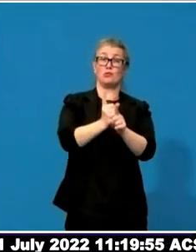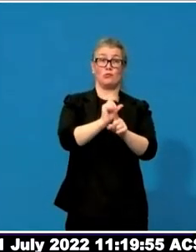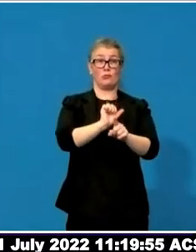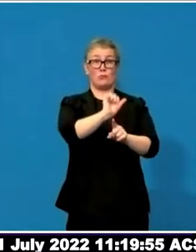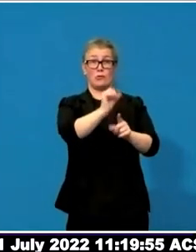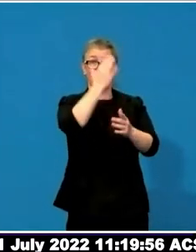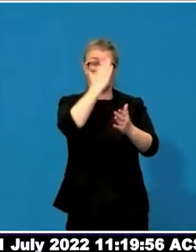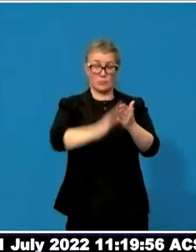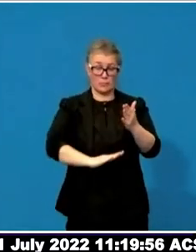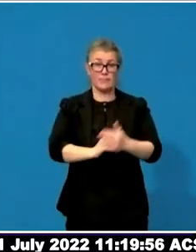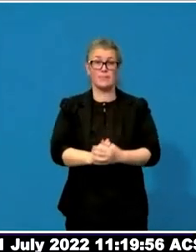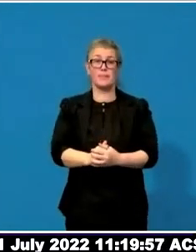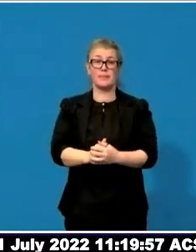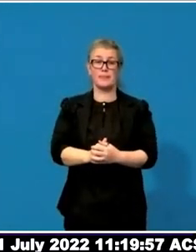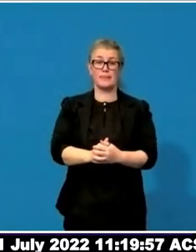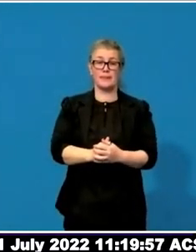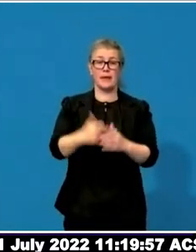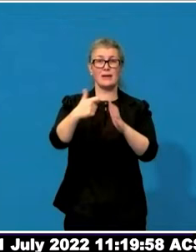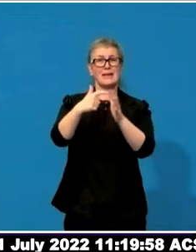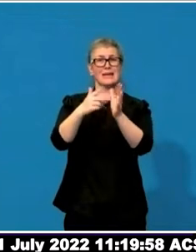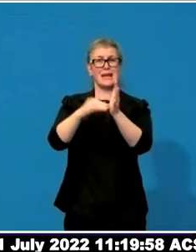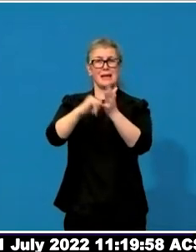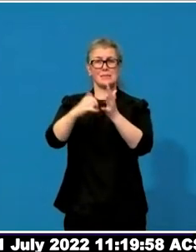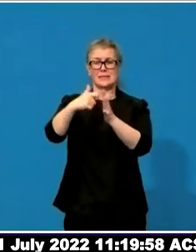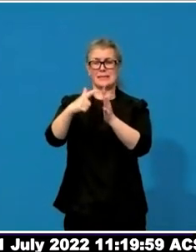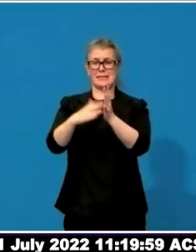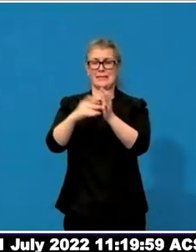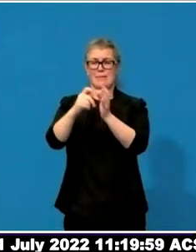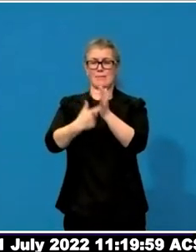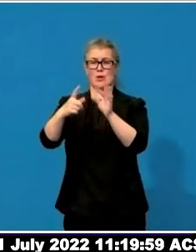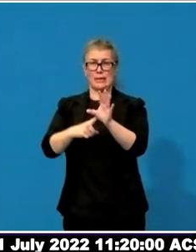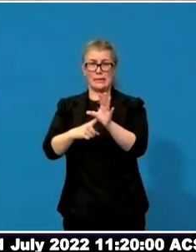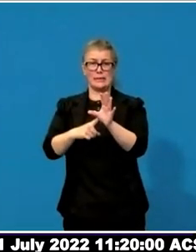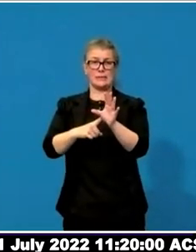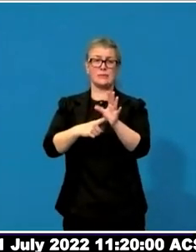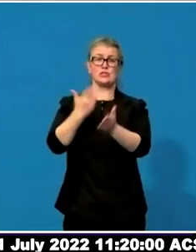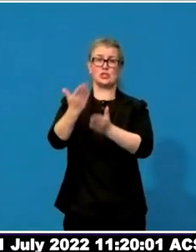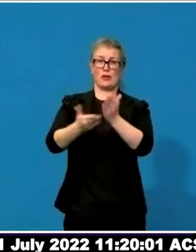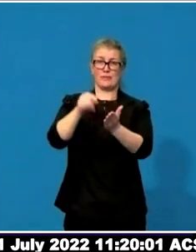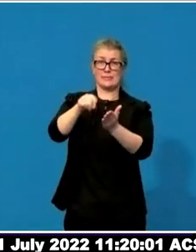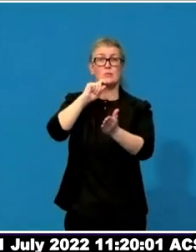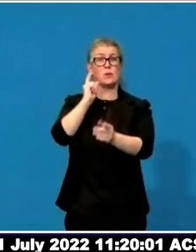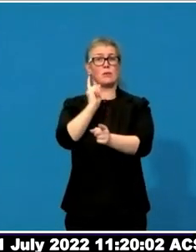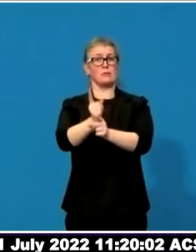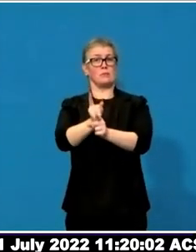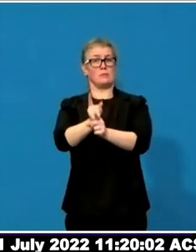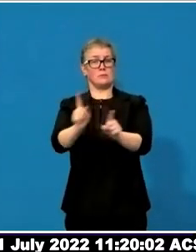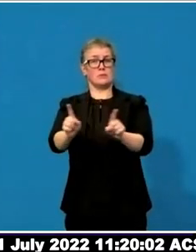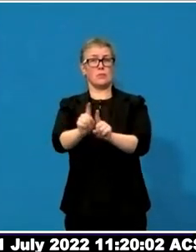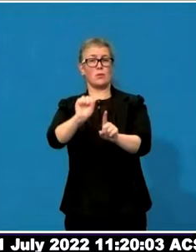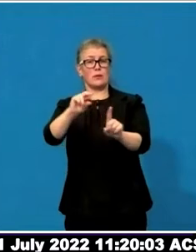Service, known as KAMS; and Cassie Atchison, the CEO of the Broome Regional Aboriginal